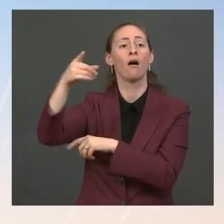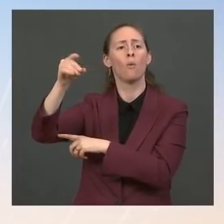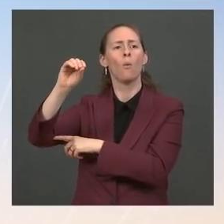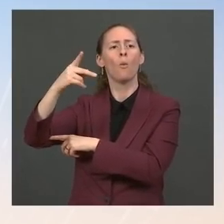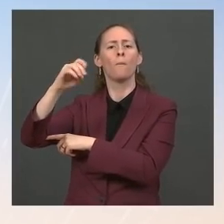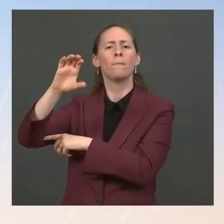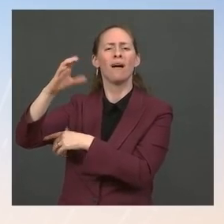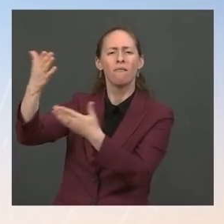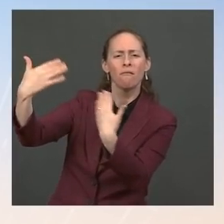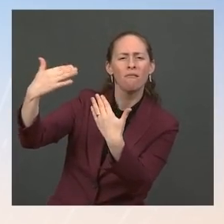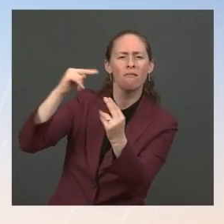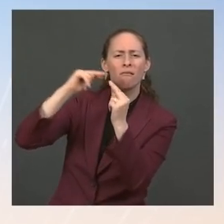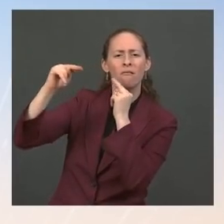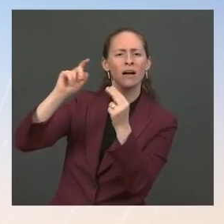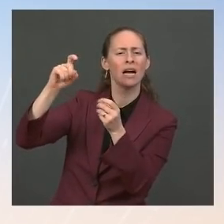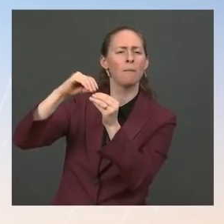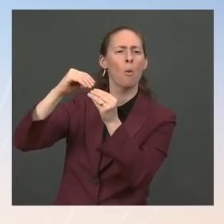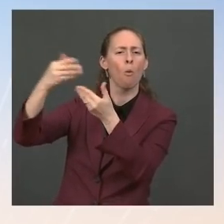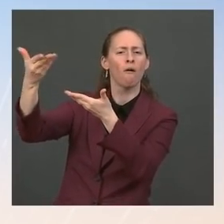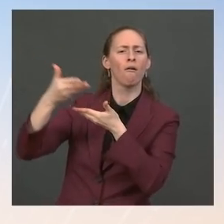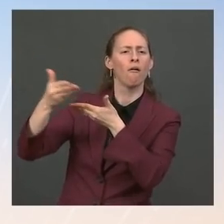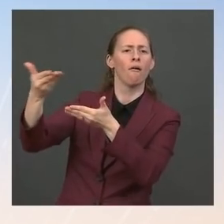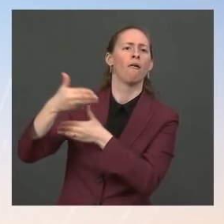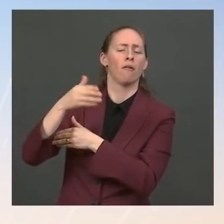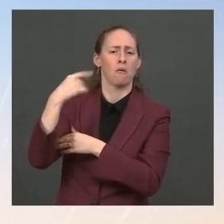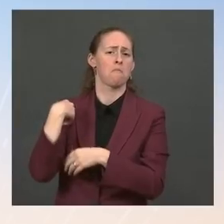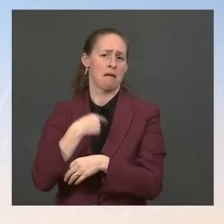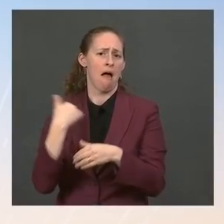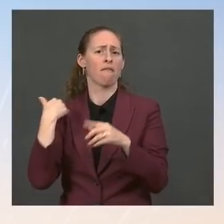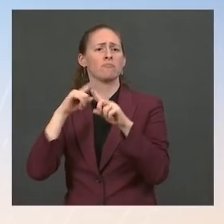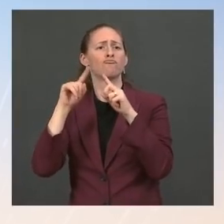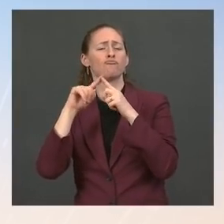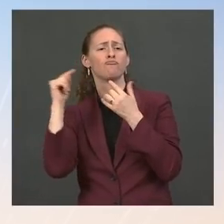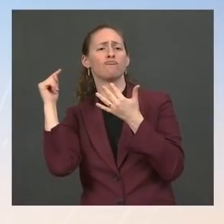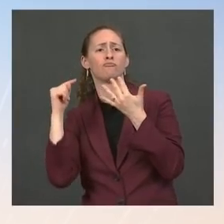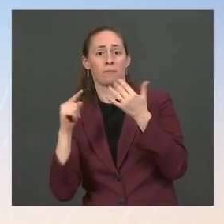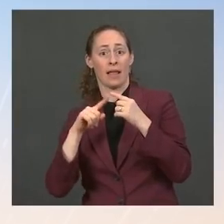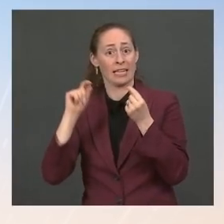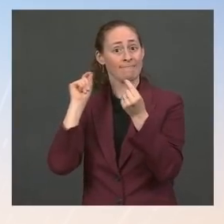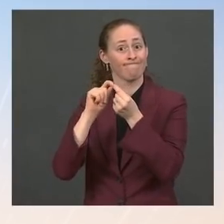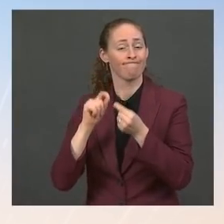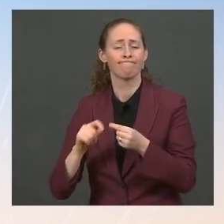But I don't have anything here to preview for you. The Press: Axios reported that the President is considering